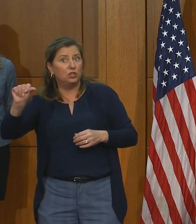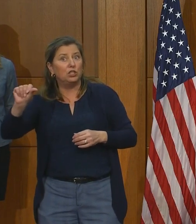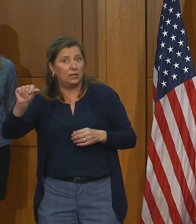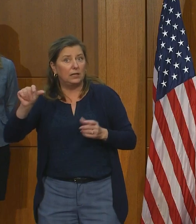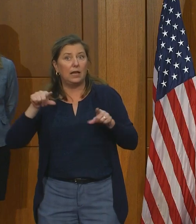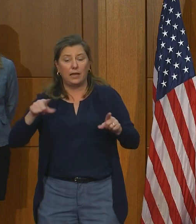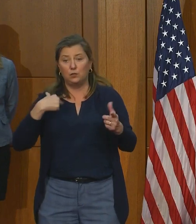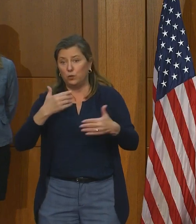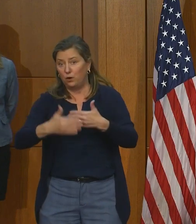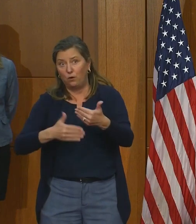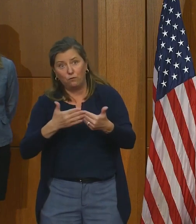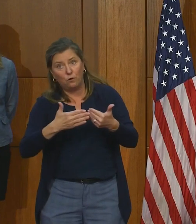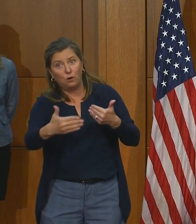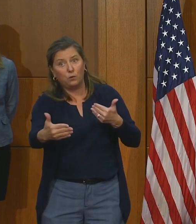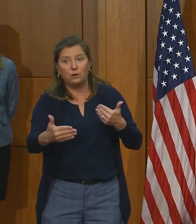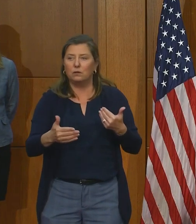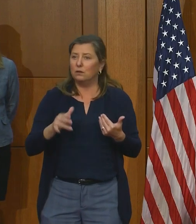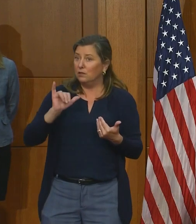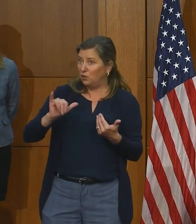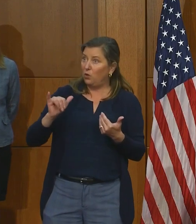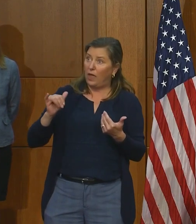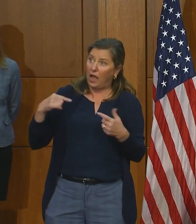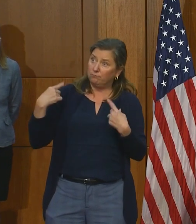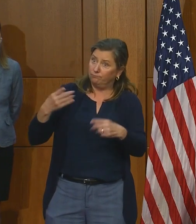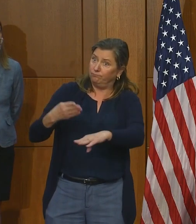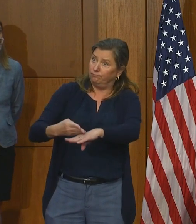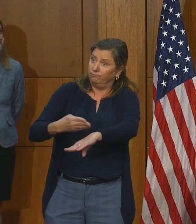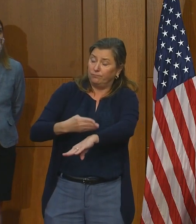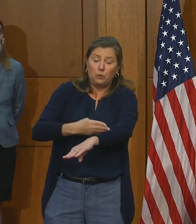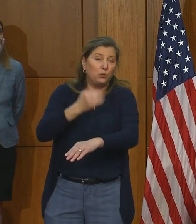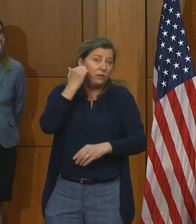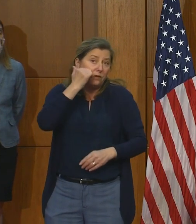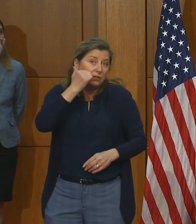CONTINUE TO EXPAND THAT THROUGH